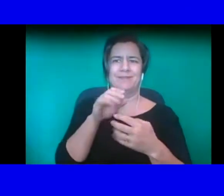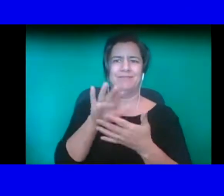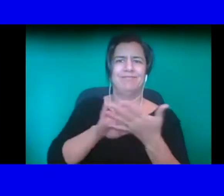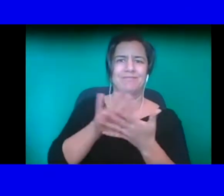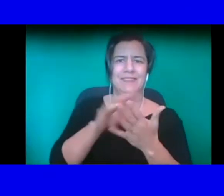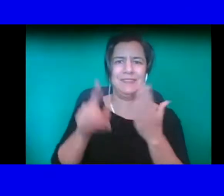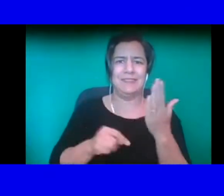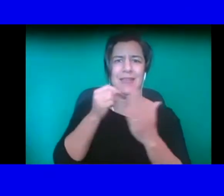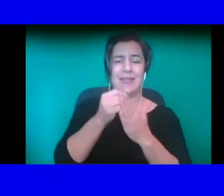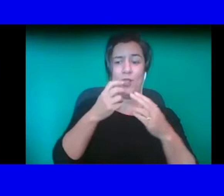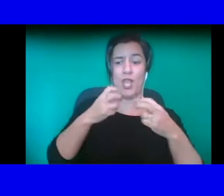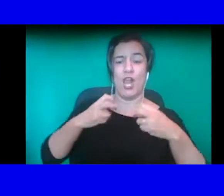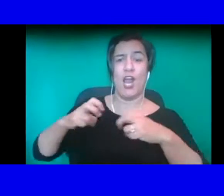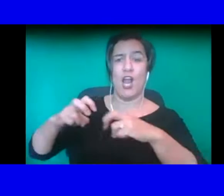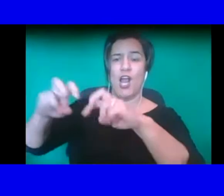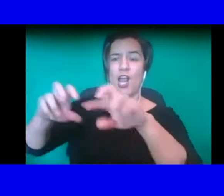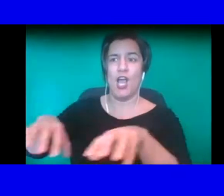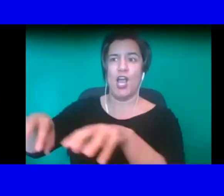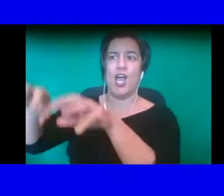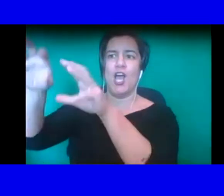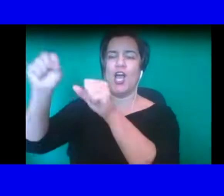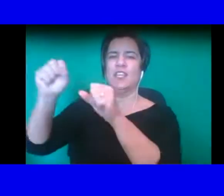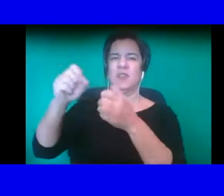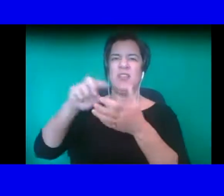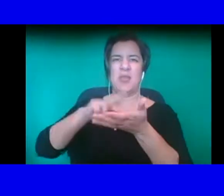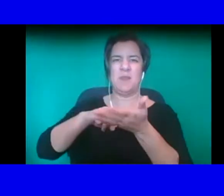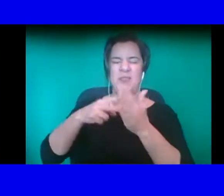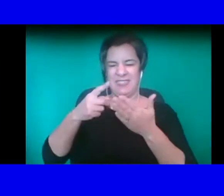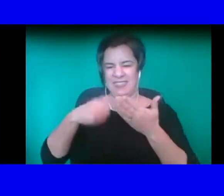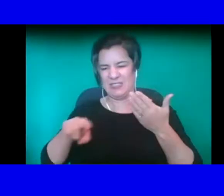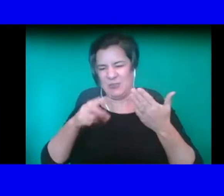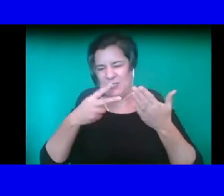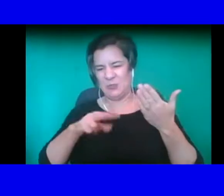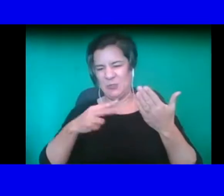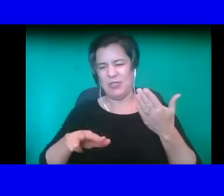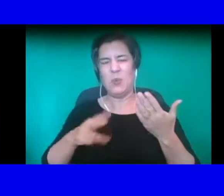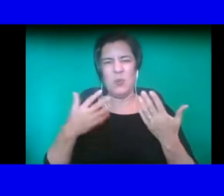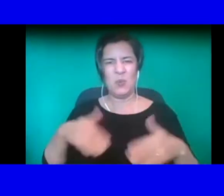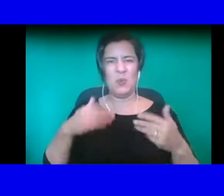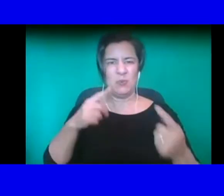It's going to be challenging for the next few weeks. Go back to the things we know.